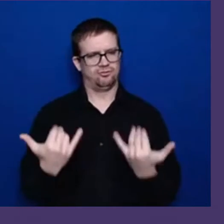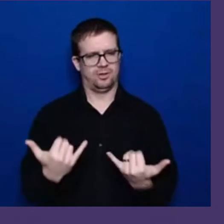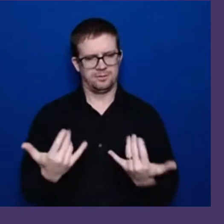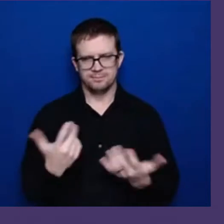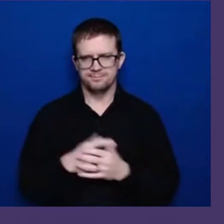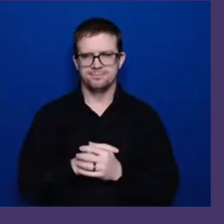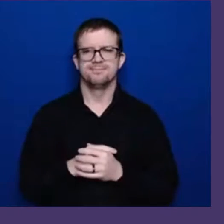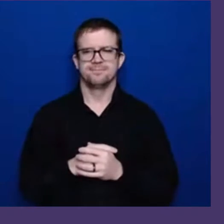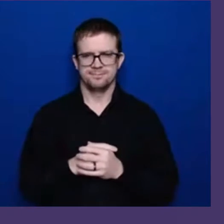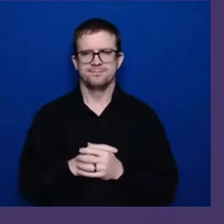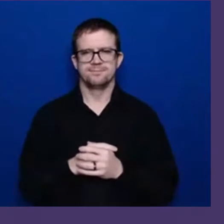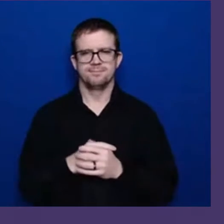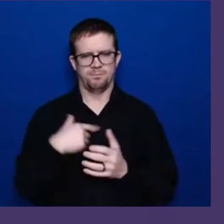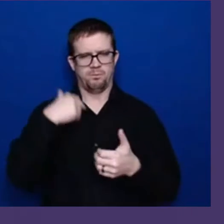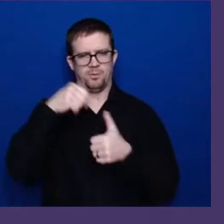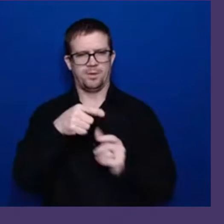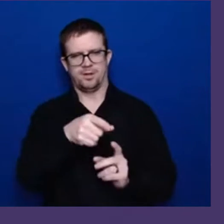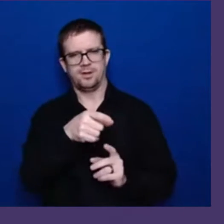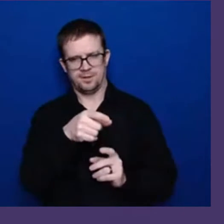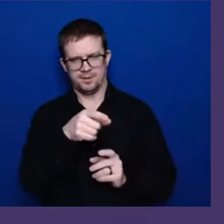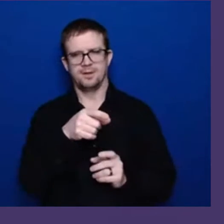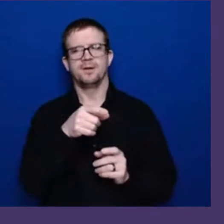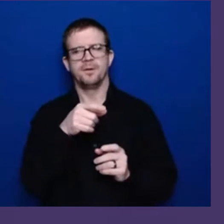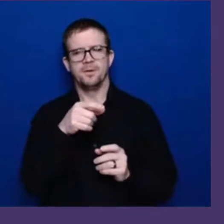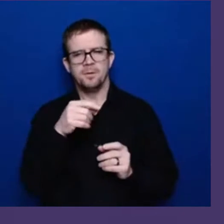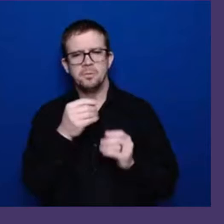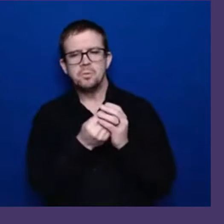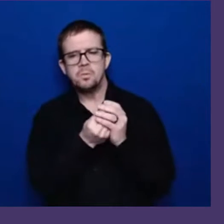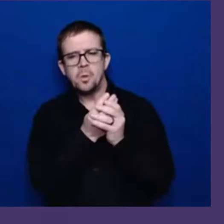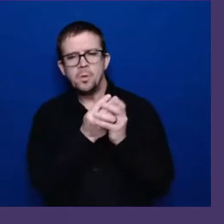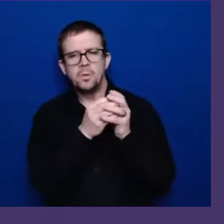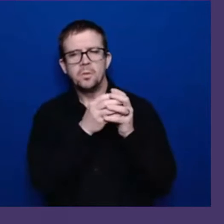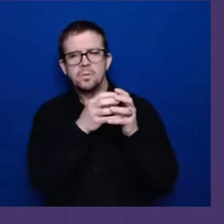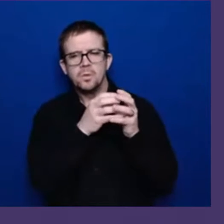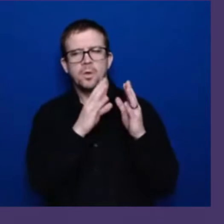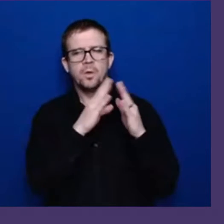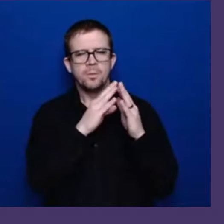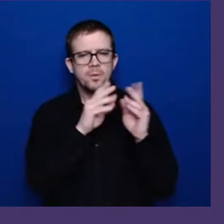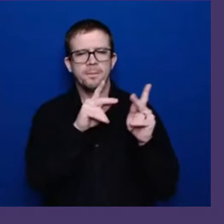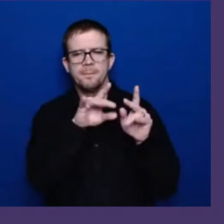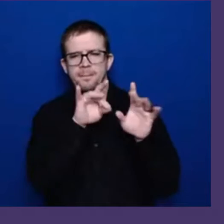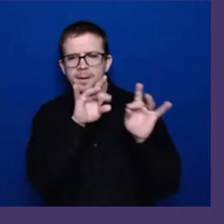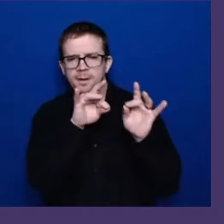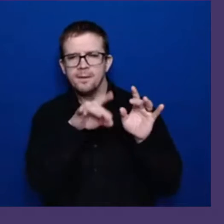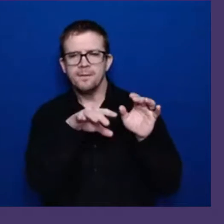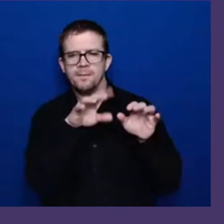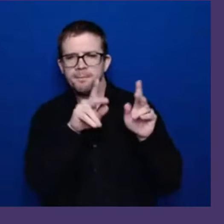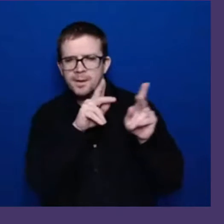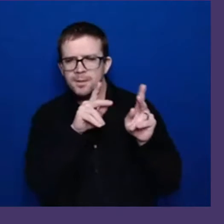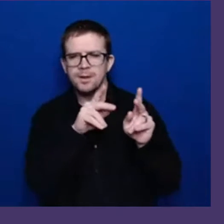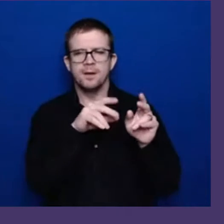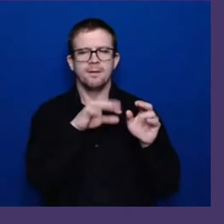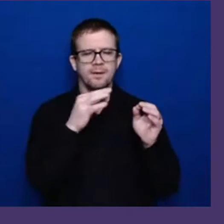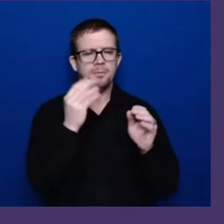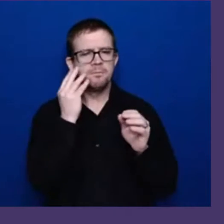how important it is to find folks that are experiencing some of the same things that you are. Jenny Lay-Flurrie: Yes. Jessica Rafuse: But there's still a whole